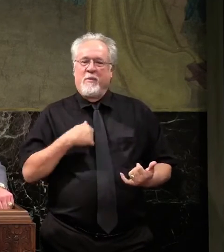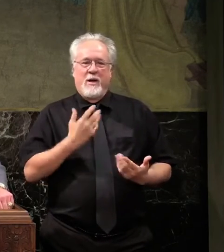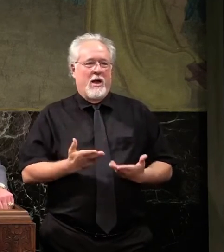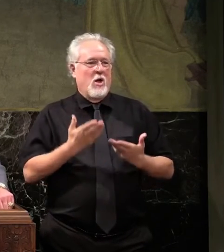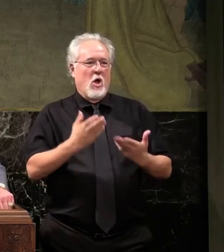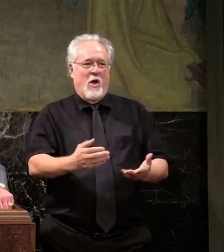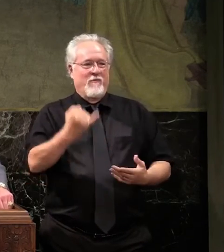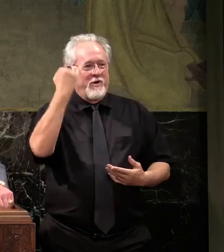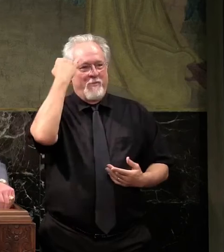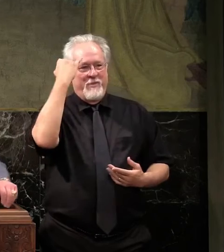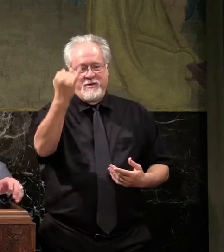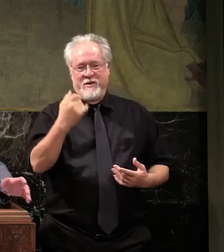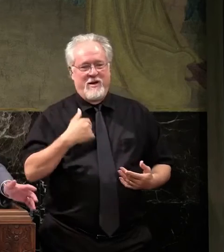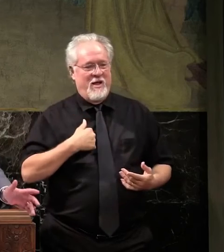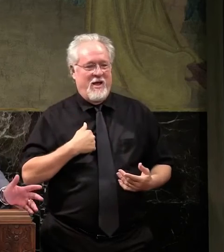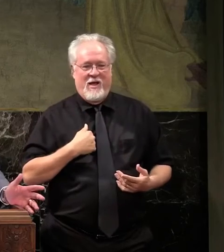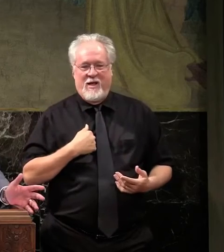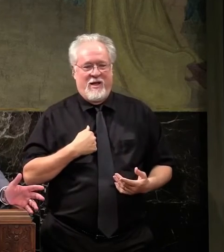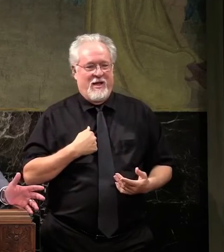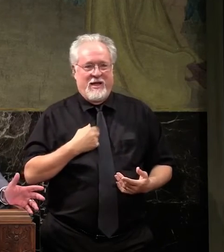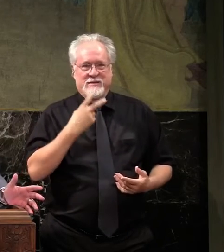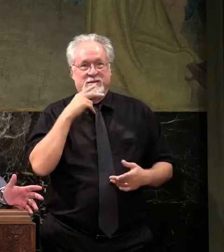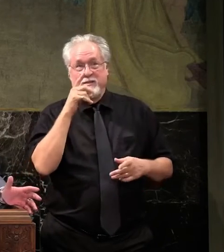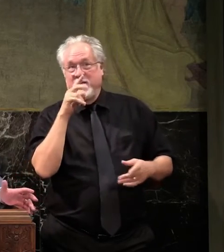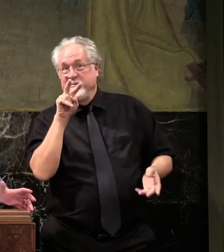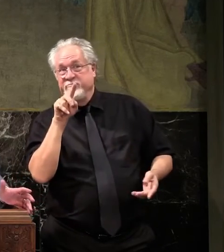I don't see on the horizon right now